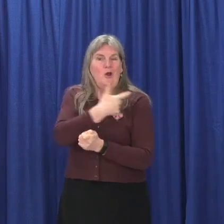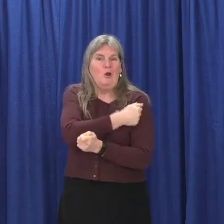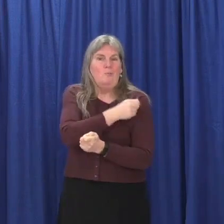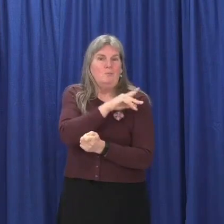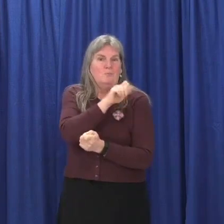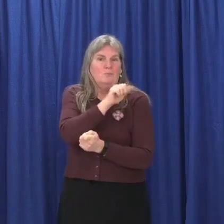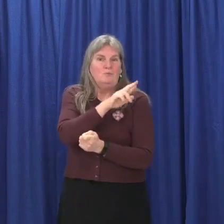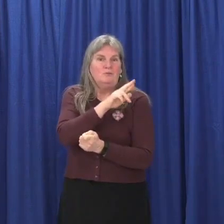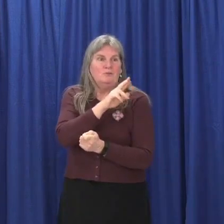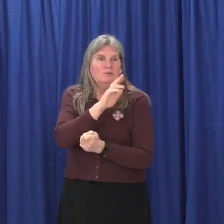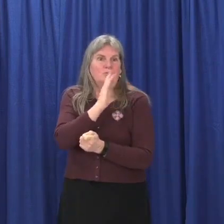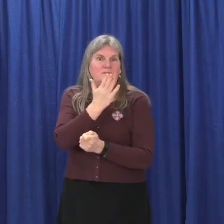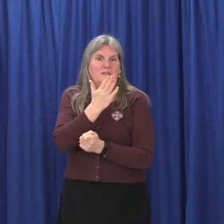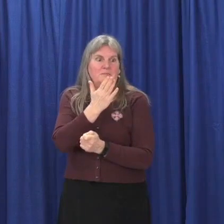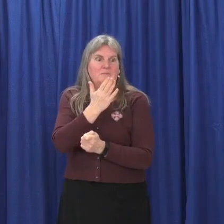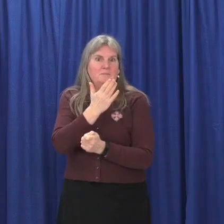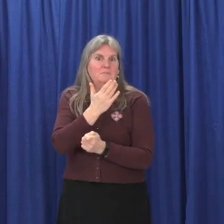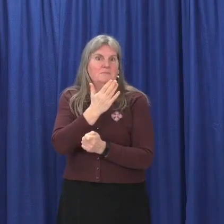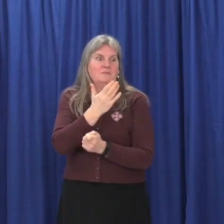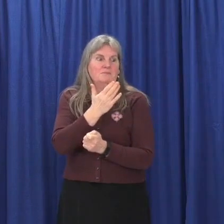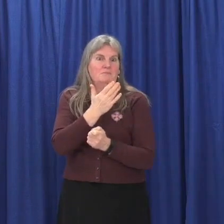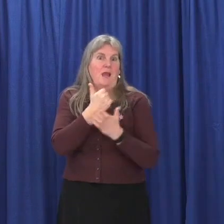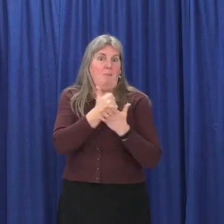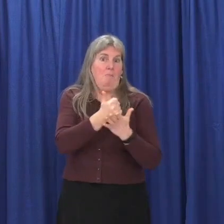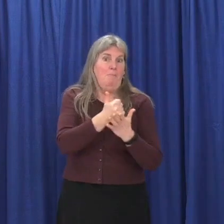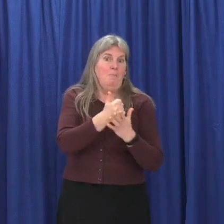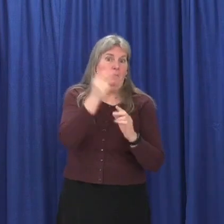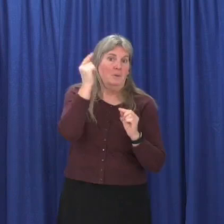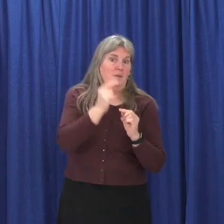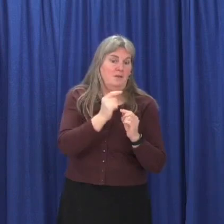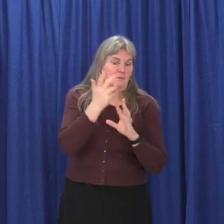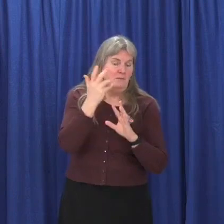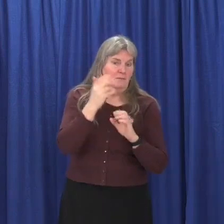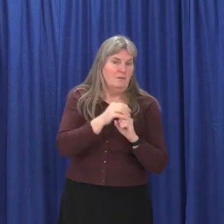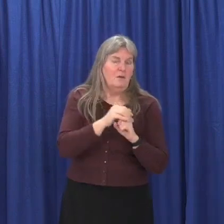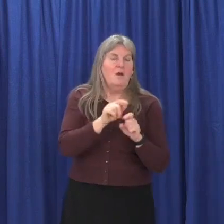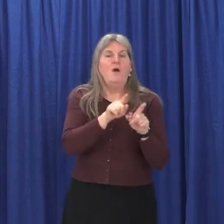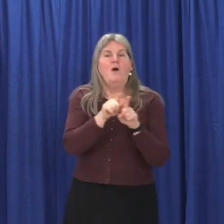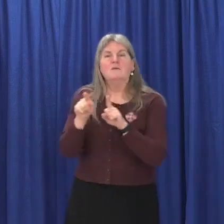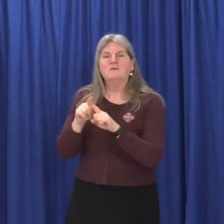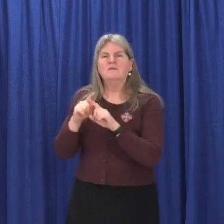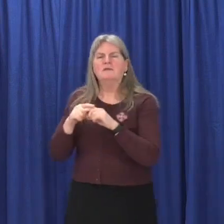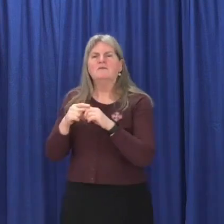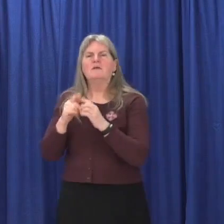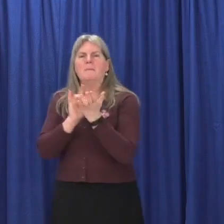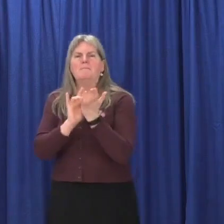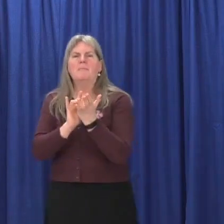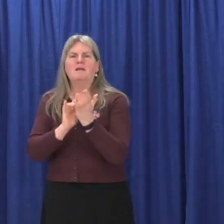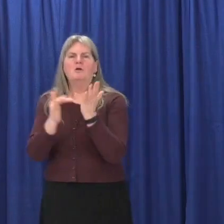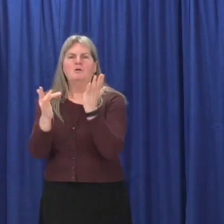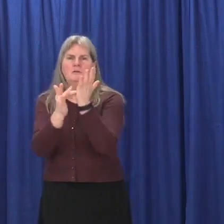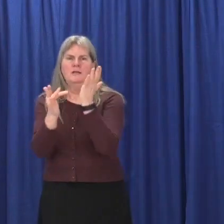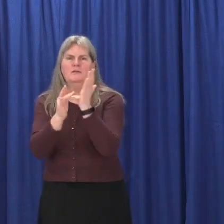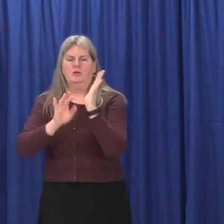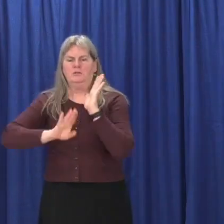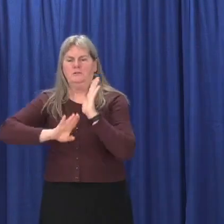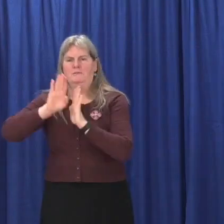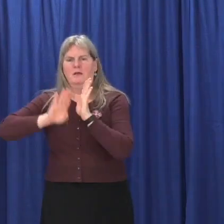better than just the two shots right now. There's other medical technologies that are coming forward so, of course, Dr. Elliott is going to, with her team,